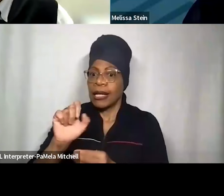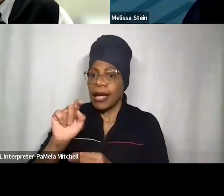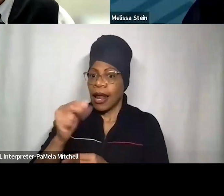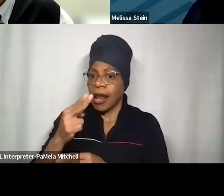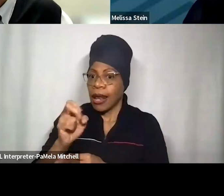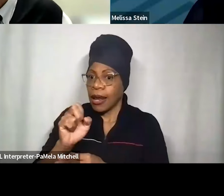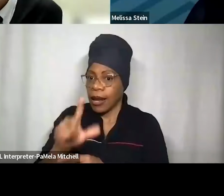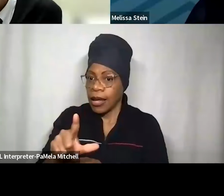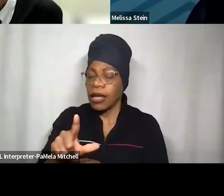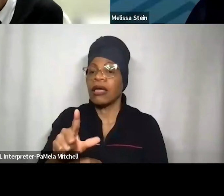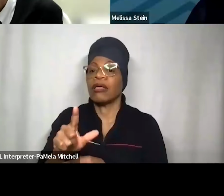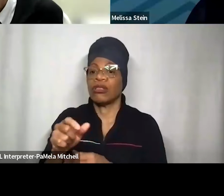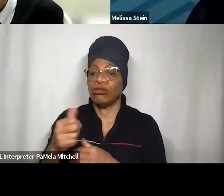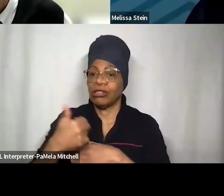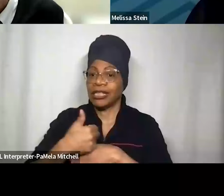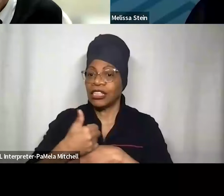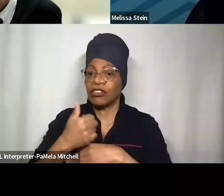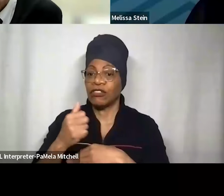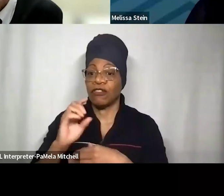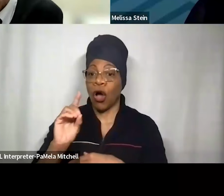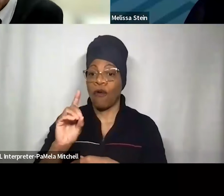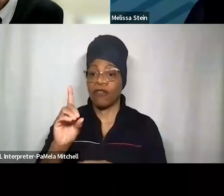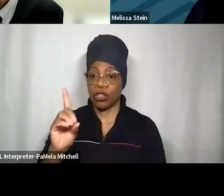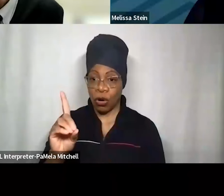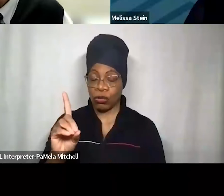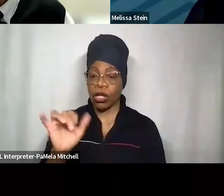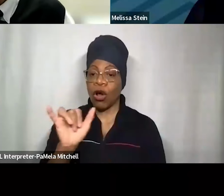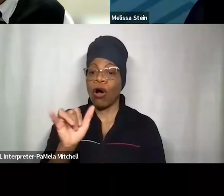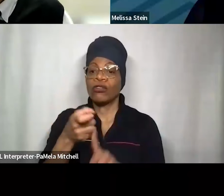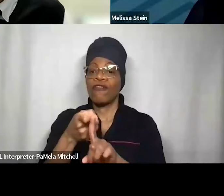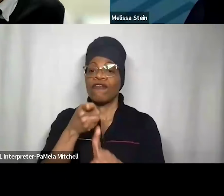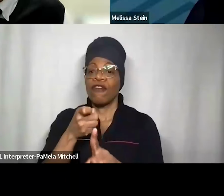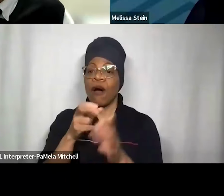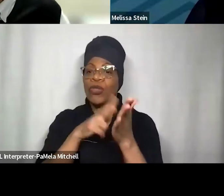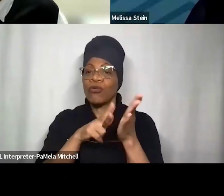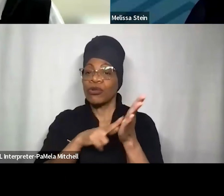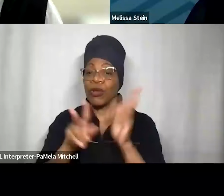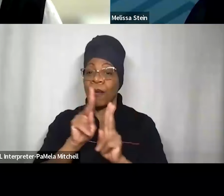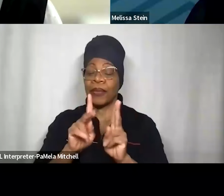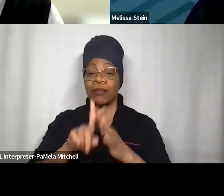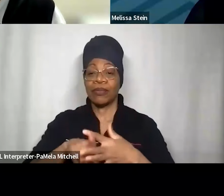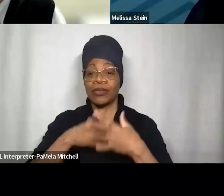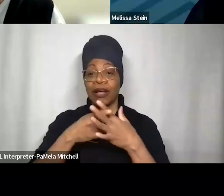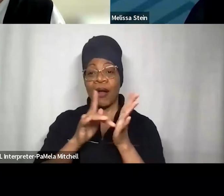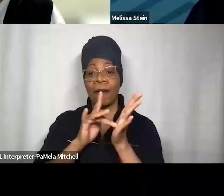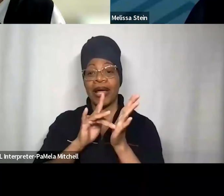One last thing that's kind of related is that we know that from research, that for people started on medication assisted treatment